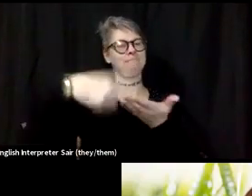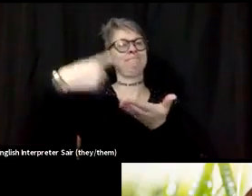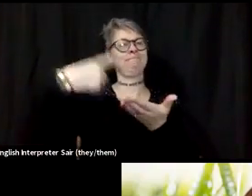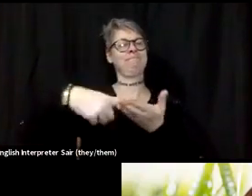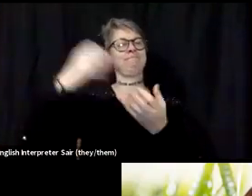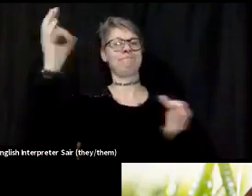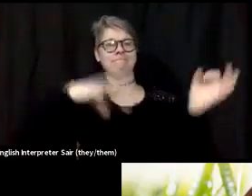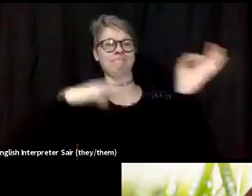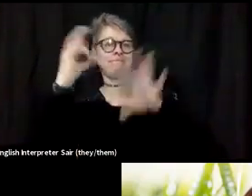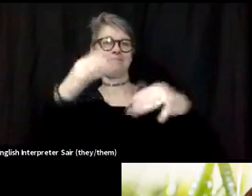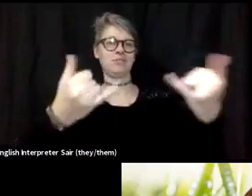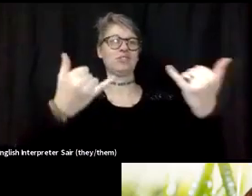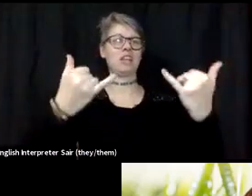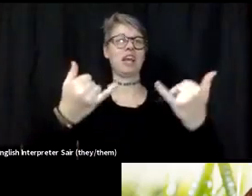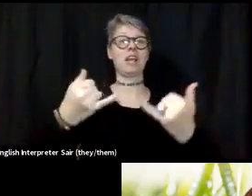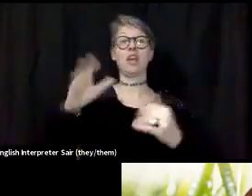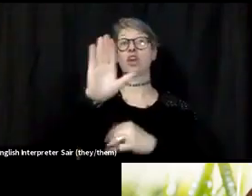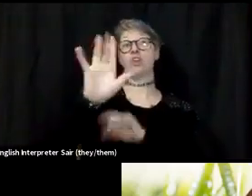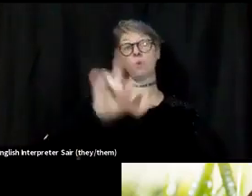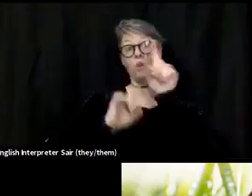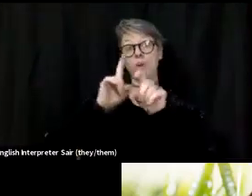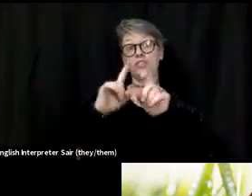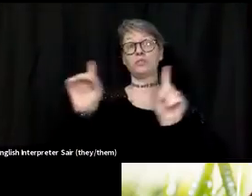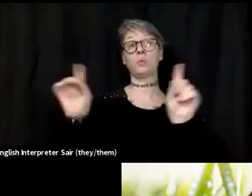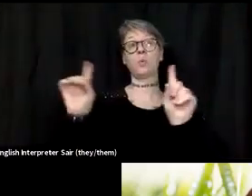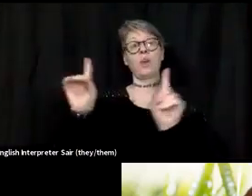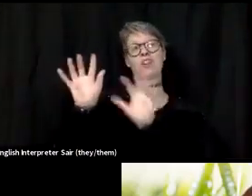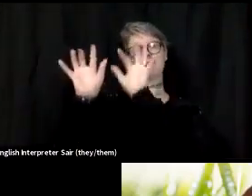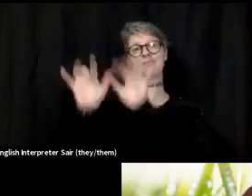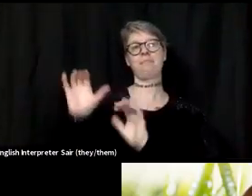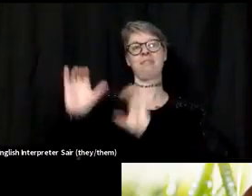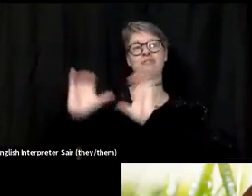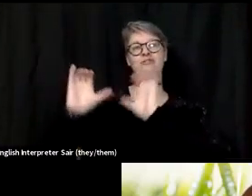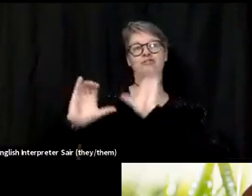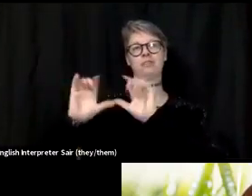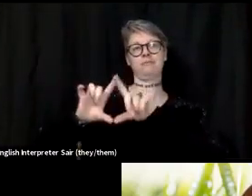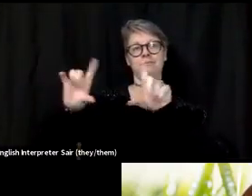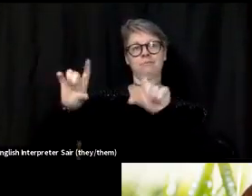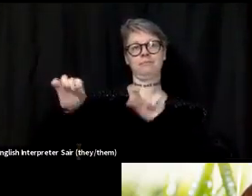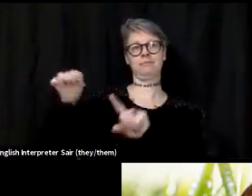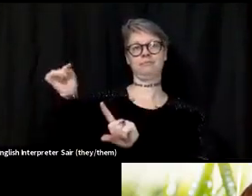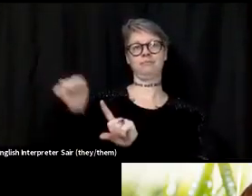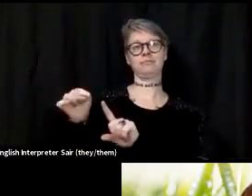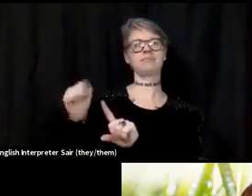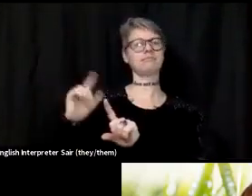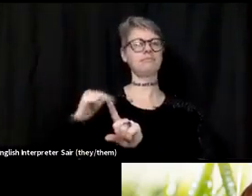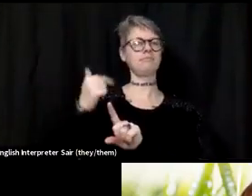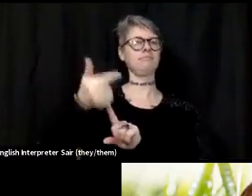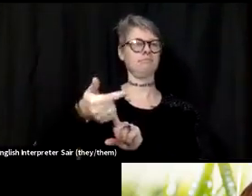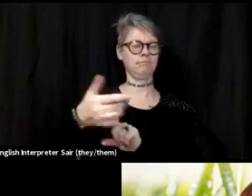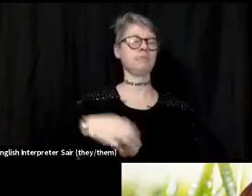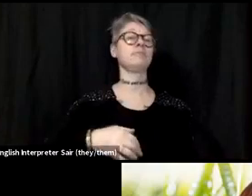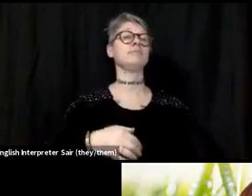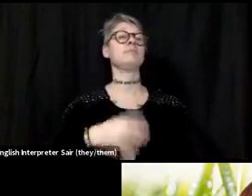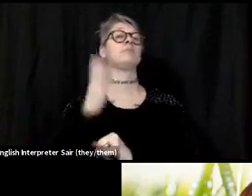to to join us to join us and talk with us and. d put your questions in the chat box d put your questions in the chat put your questions in the chat box and stuff like that, too and stuff like that, to go and talk